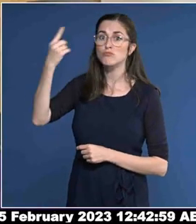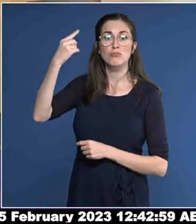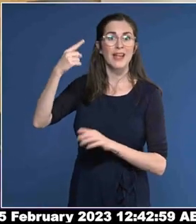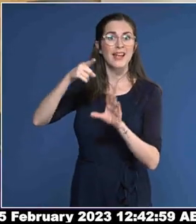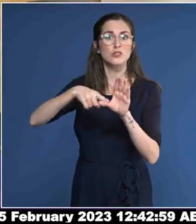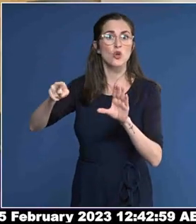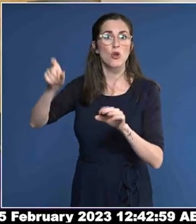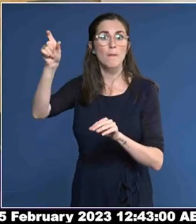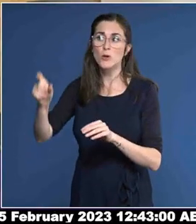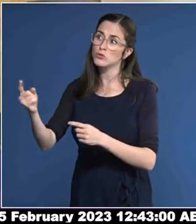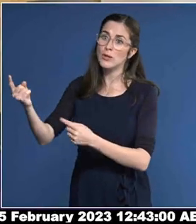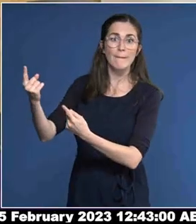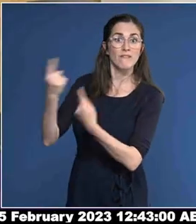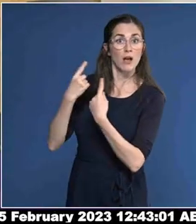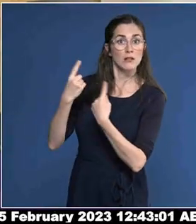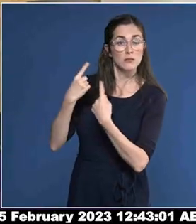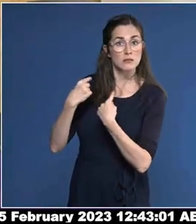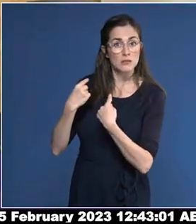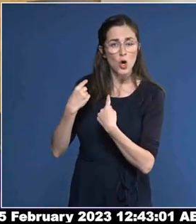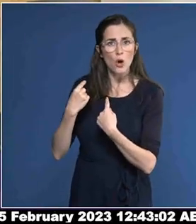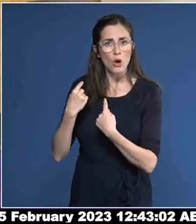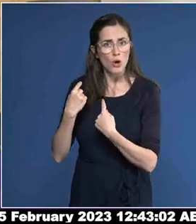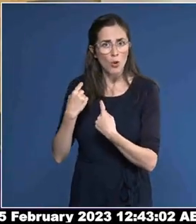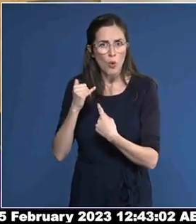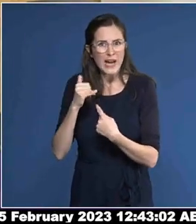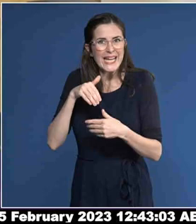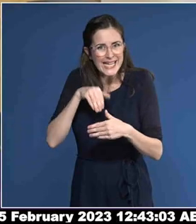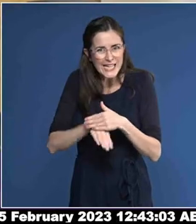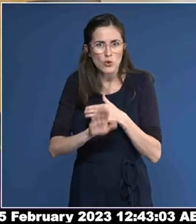Is that the approach that you use, or you assume that the existing directors will have